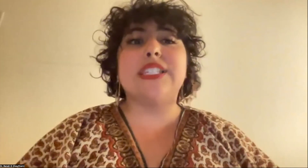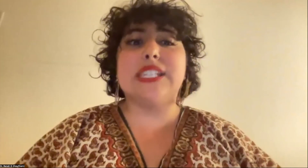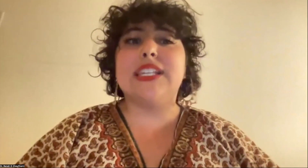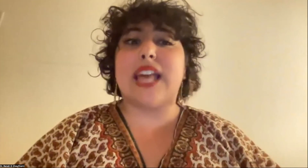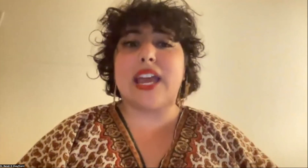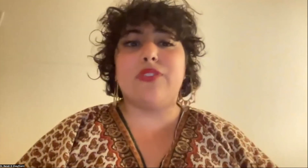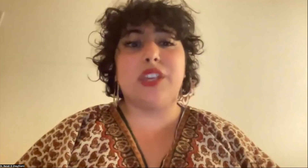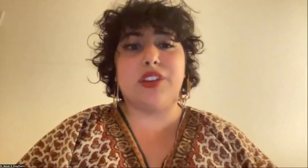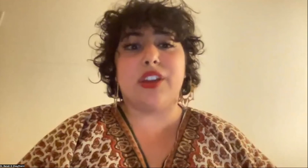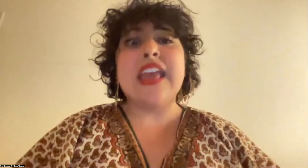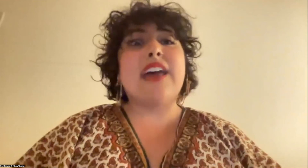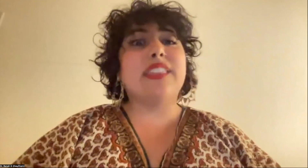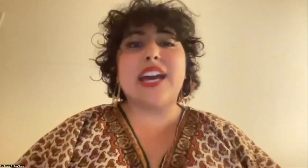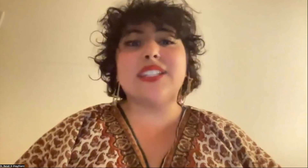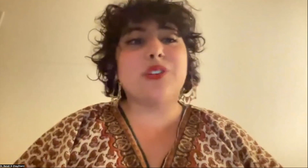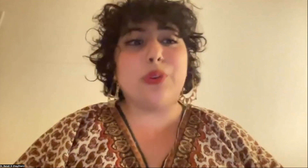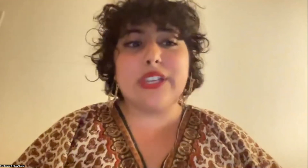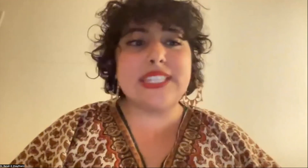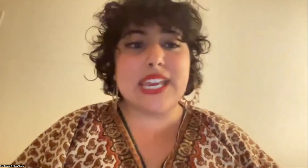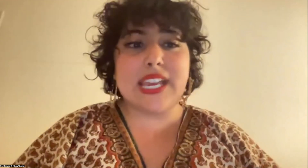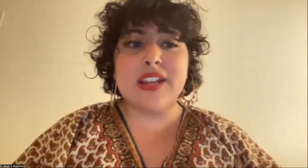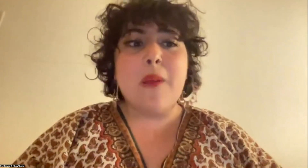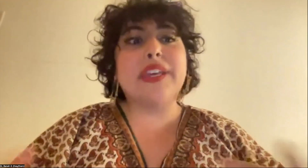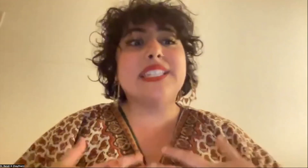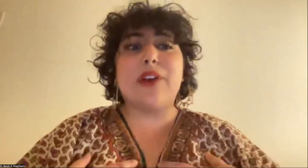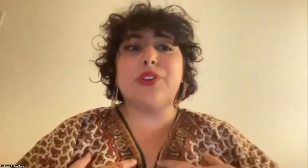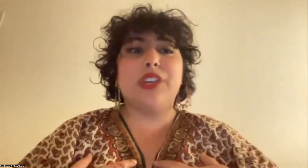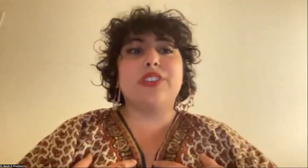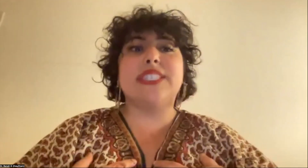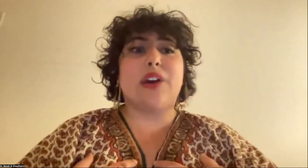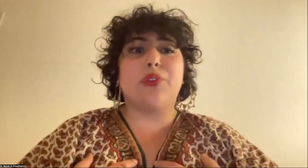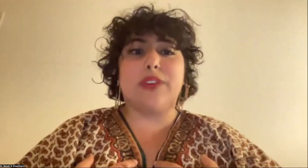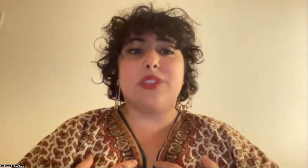indeed, alive and here and that is a glorious thing. Because now you can hear the sound waves